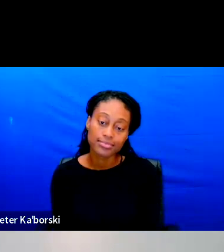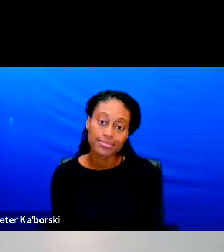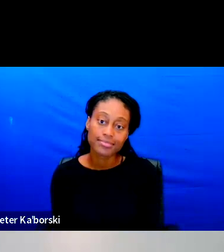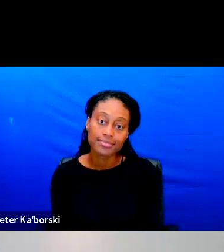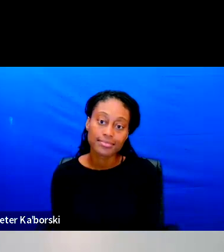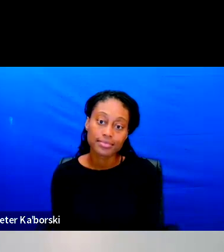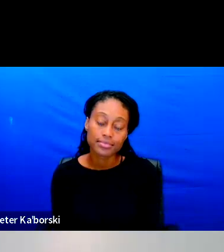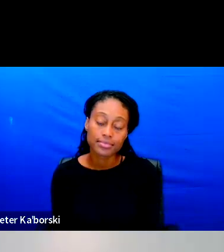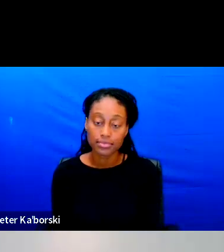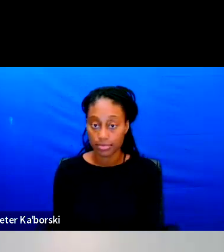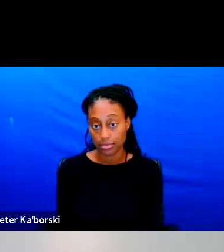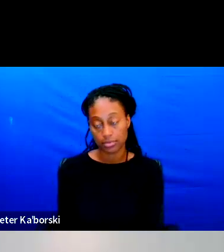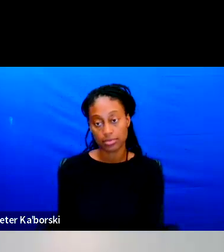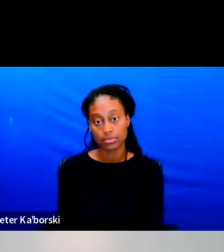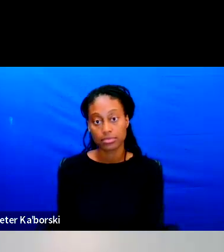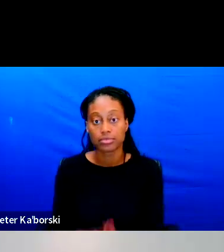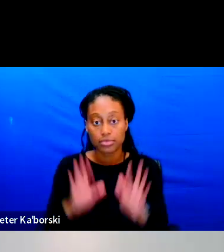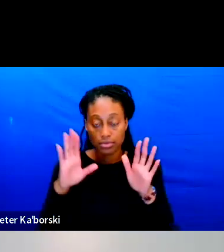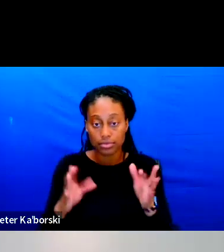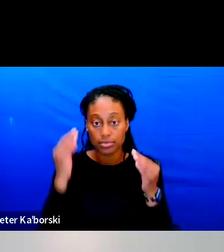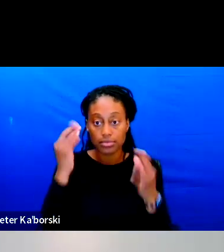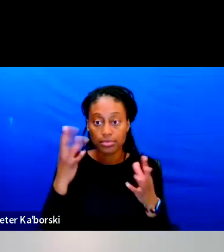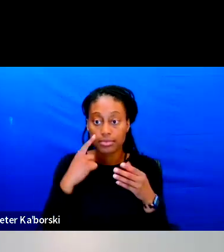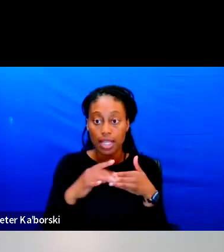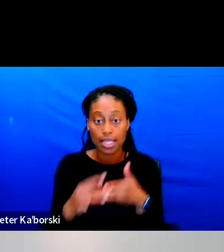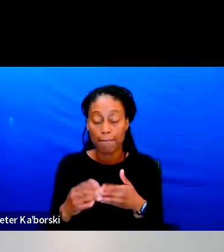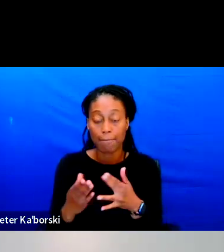Kyle Kleist: So some wonderful, wonderful information that kind of led me into my next question.